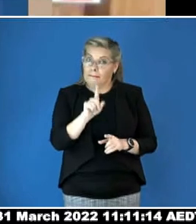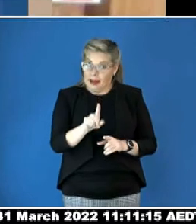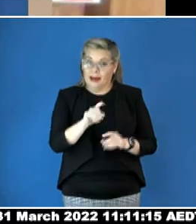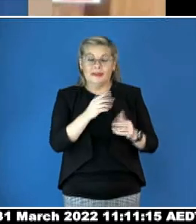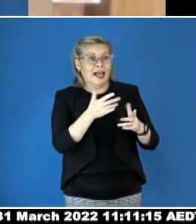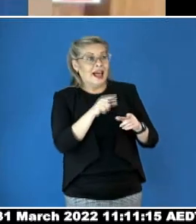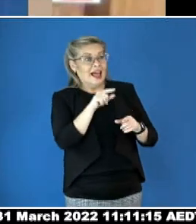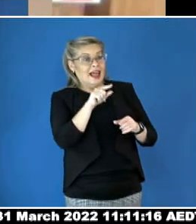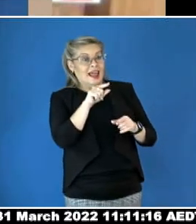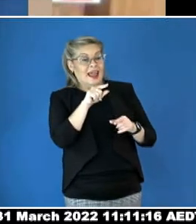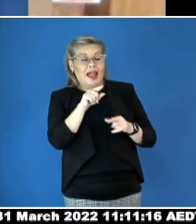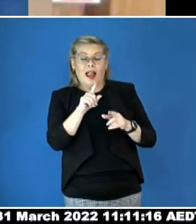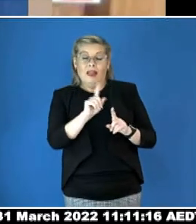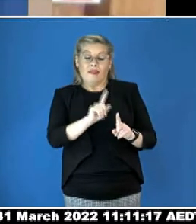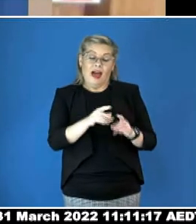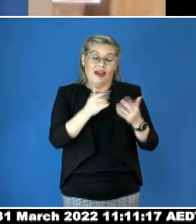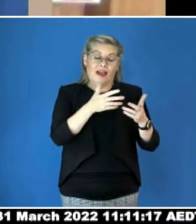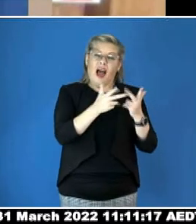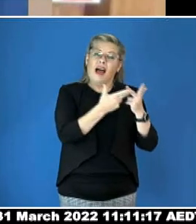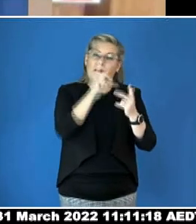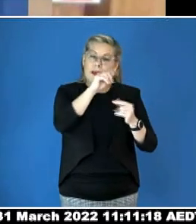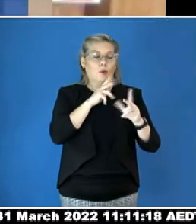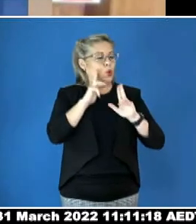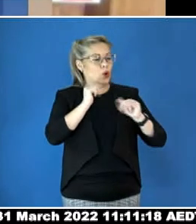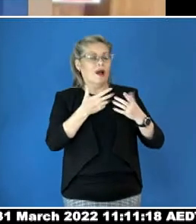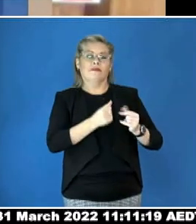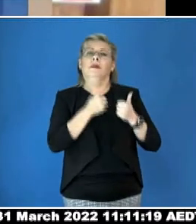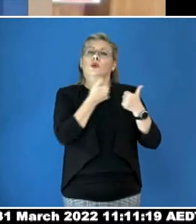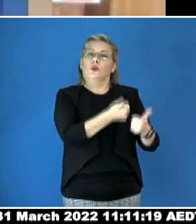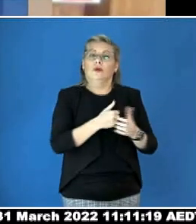Don't keep asking them about what happened. Believe people when they say something has happened.